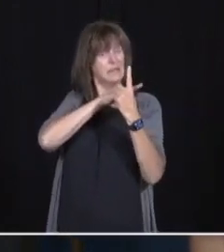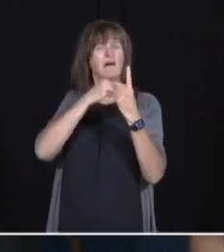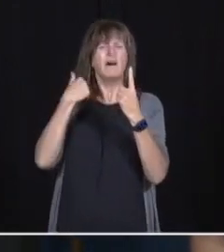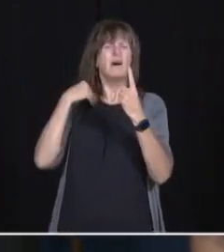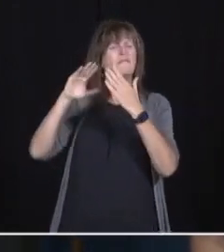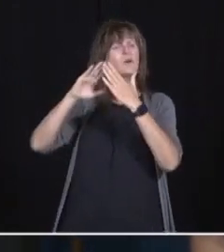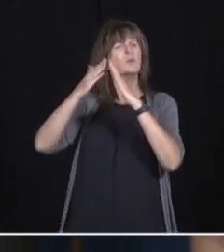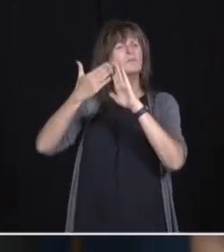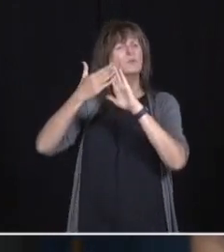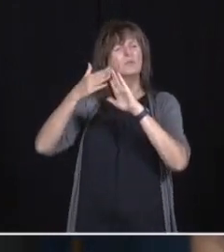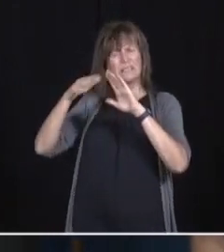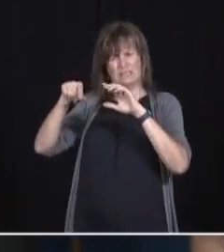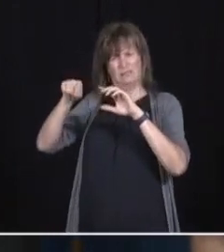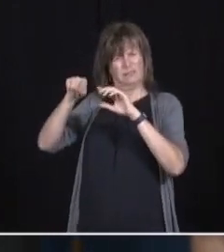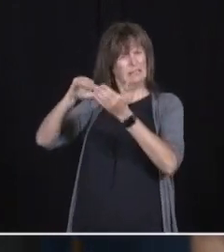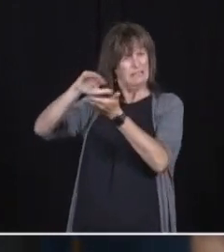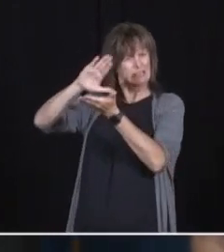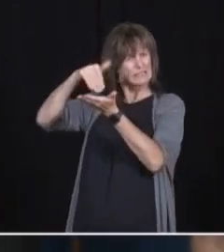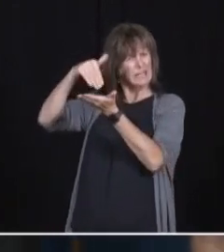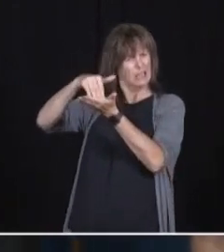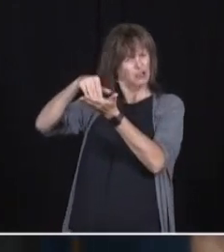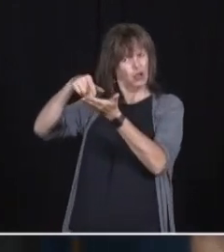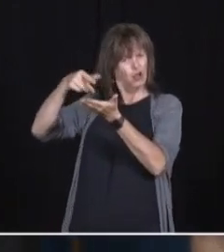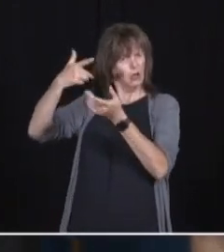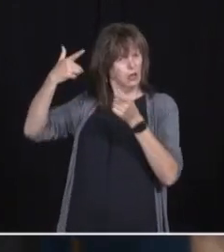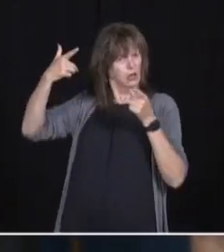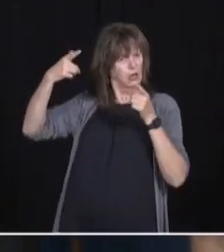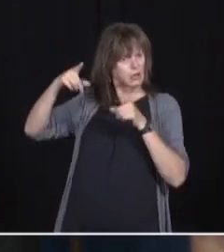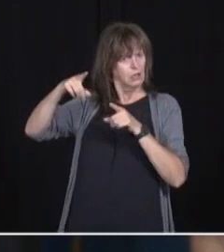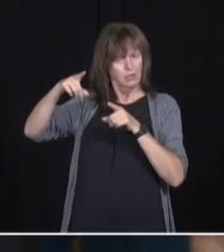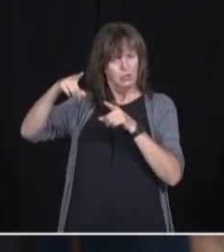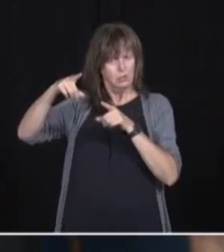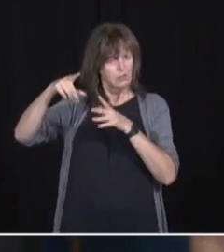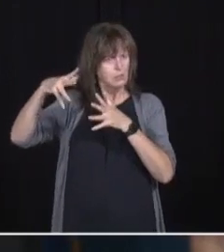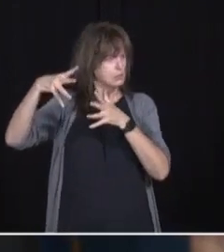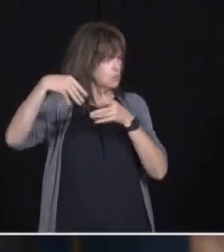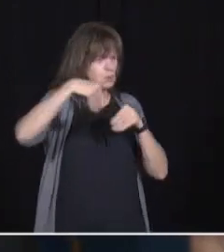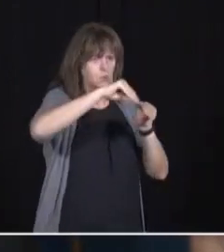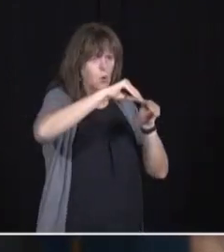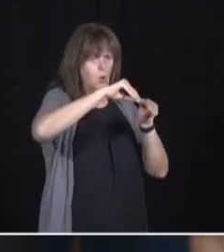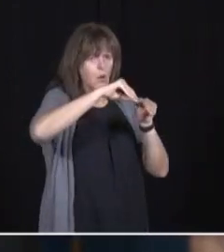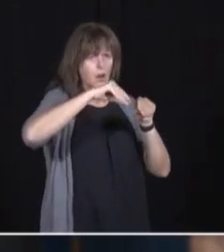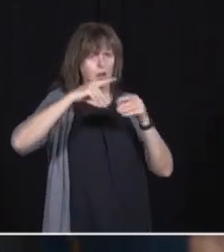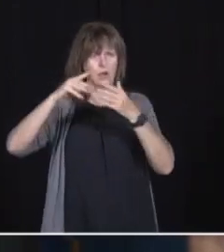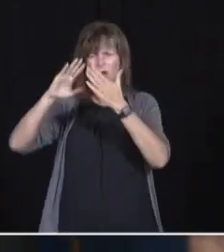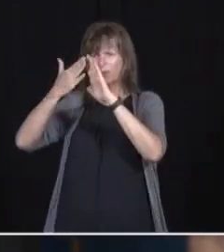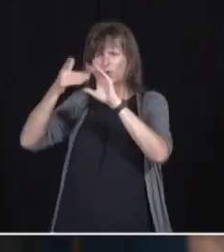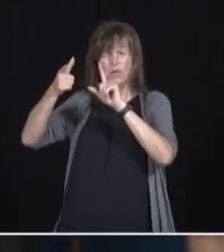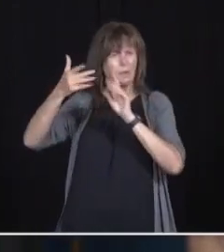an official committed to the idea of how several years ago without proper approval. In the meantime, the community has spent